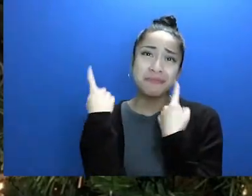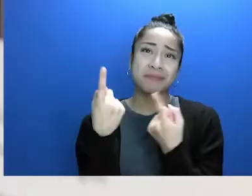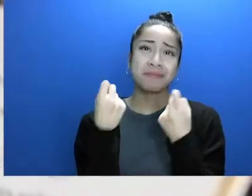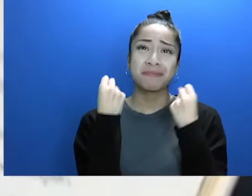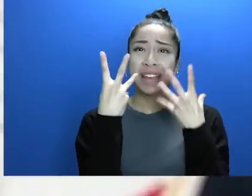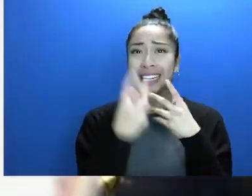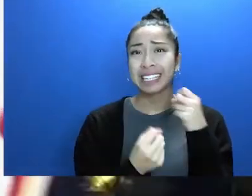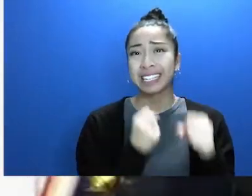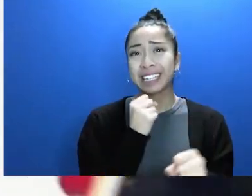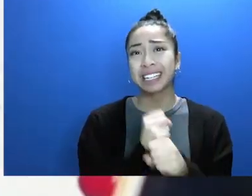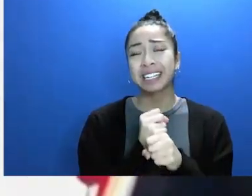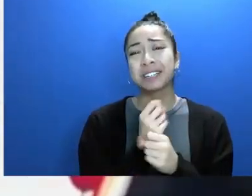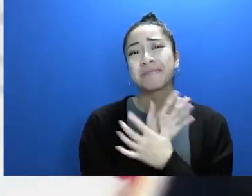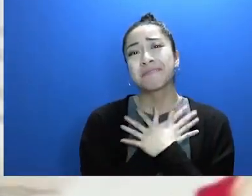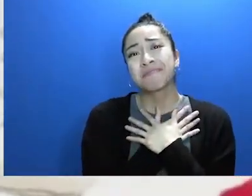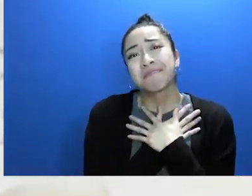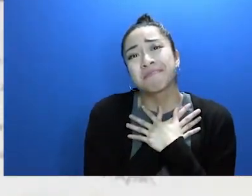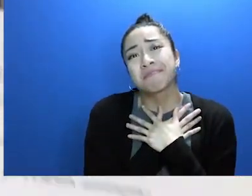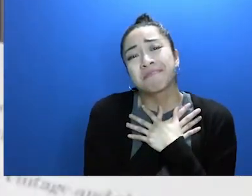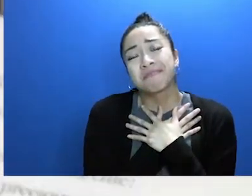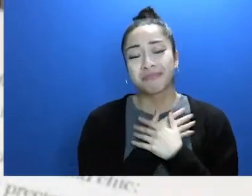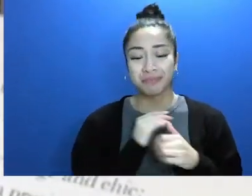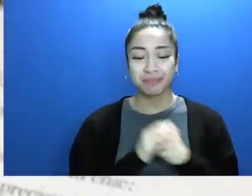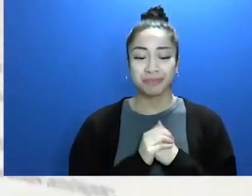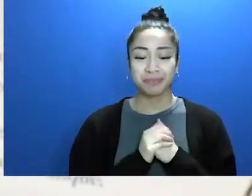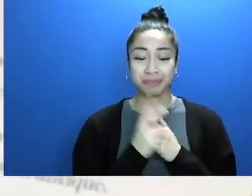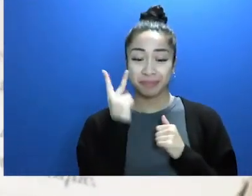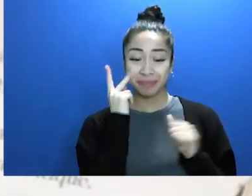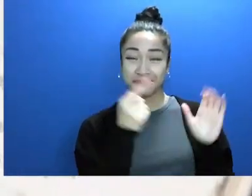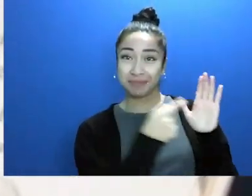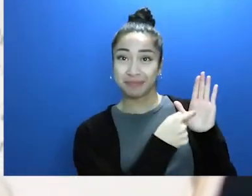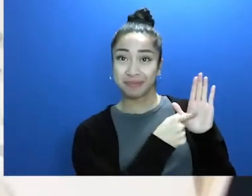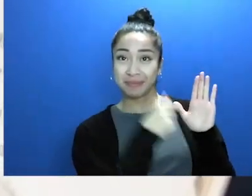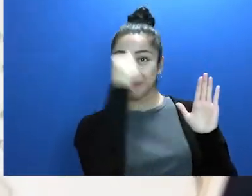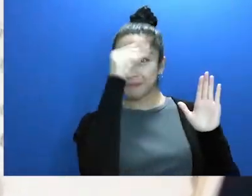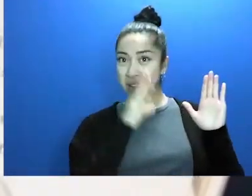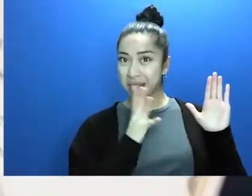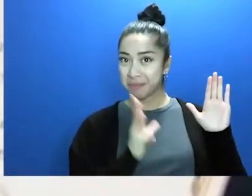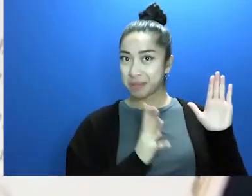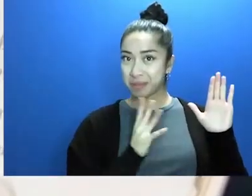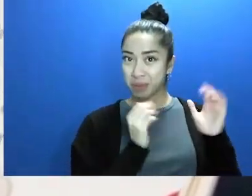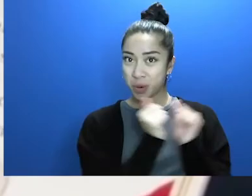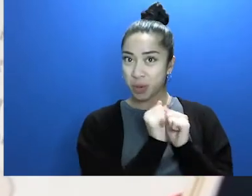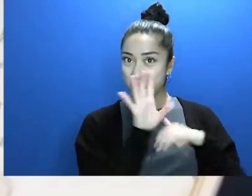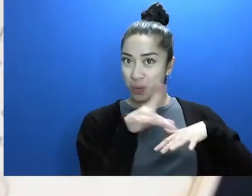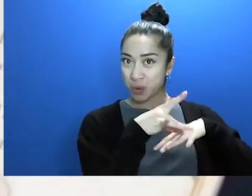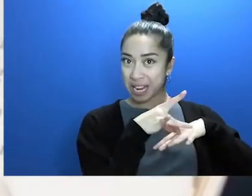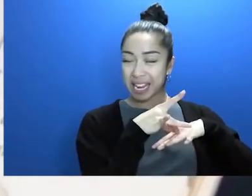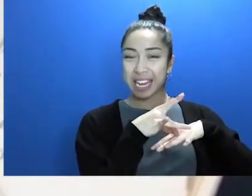look at that there's the ring and the chic man with the ring so